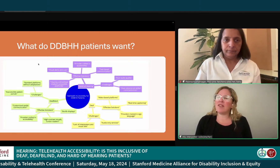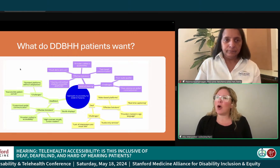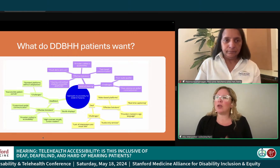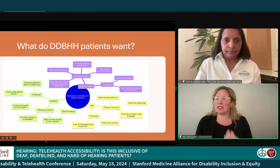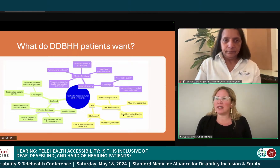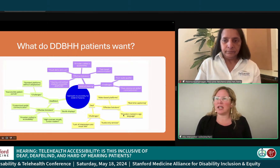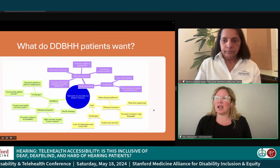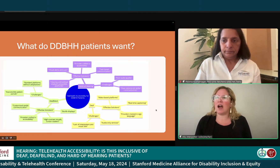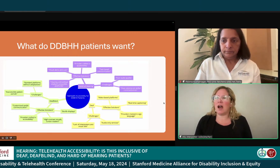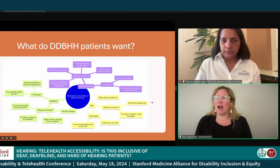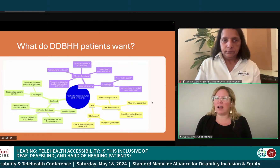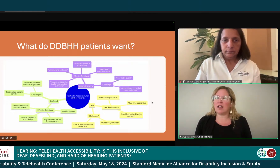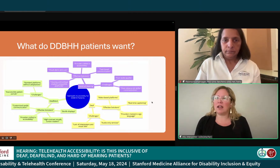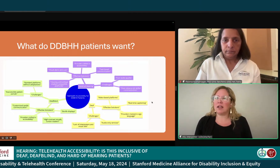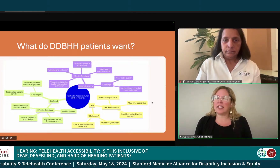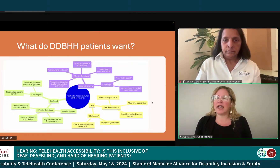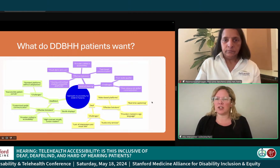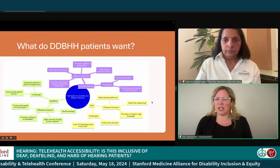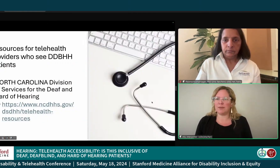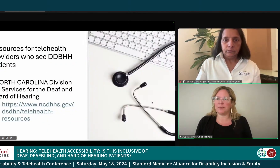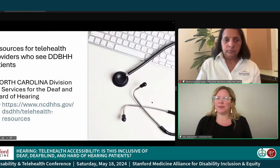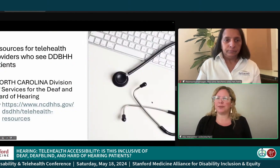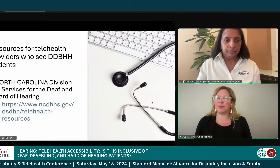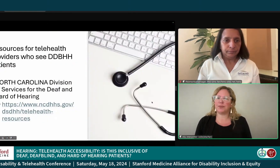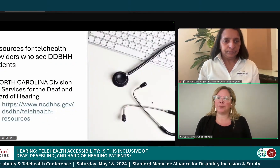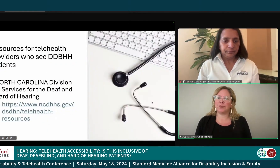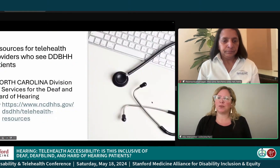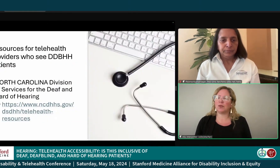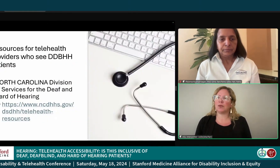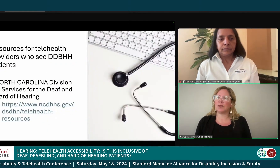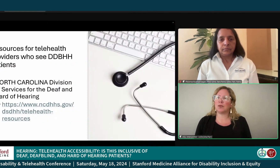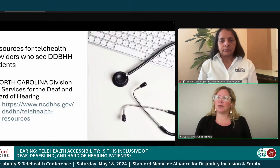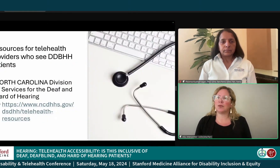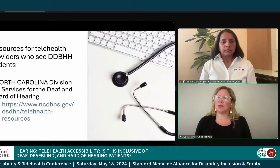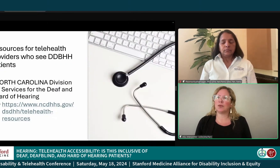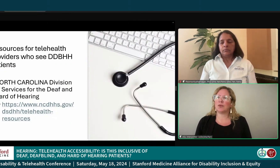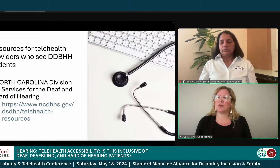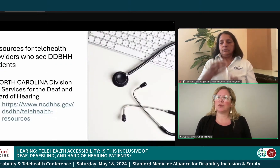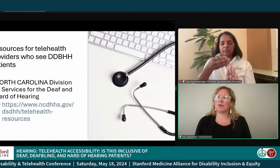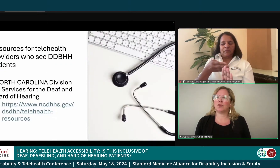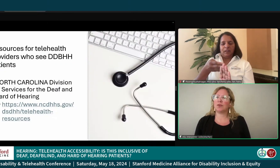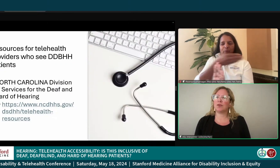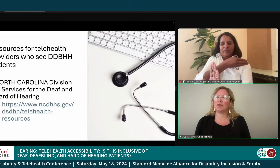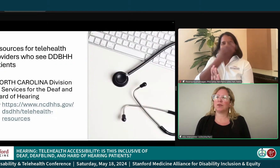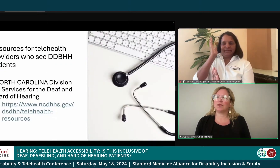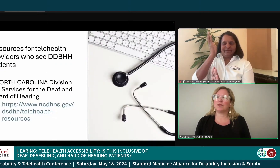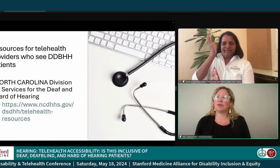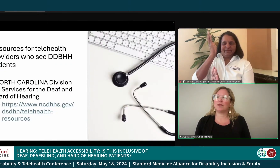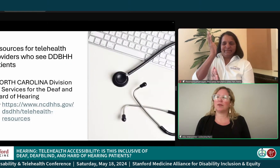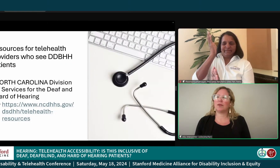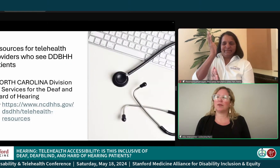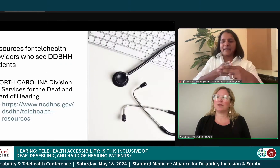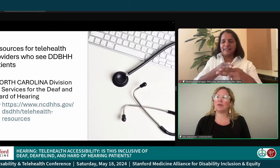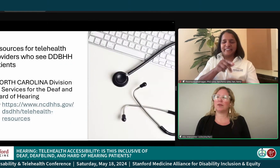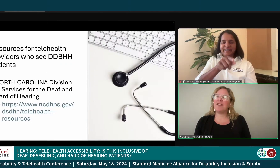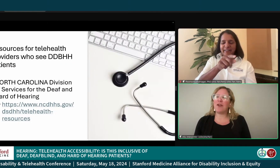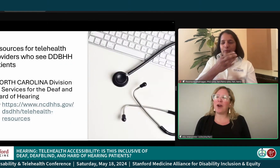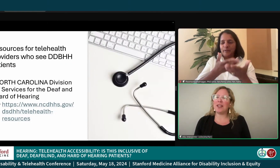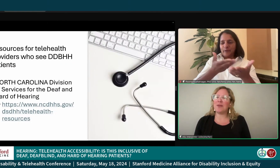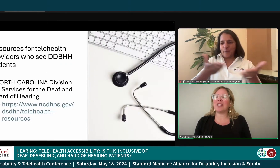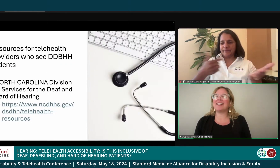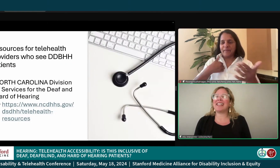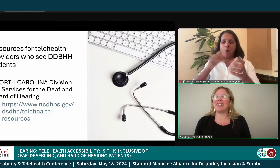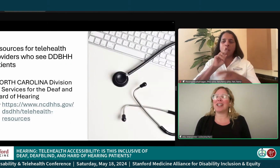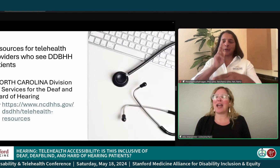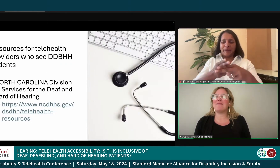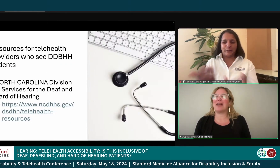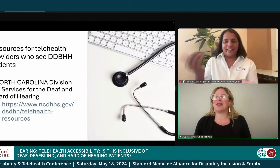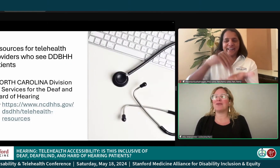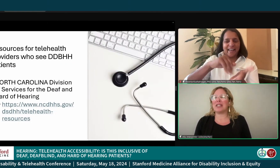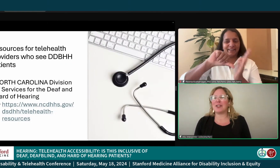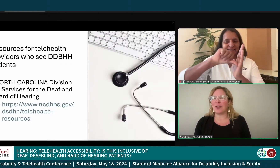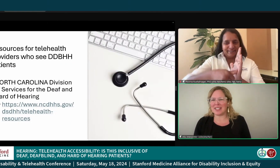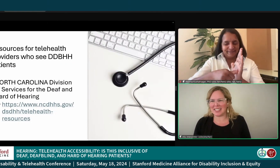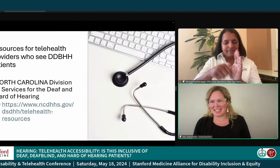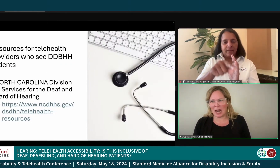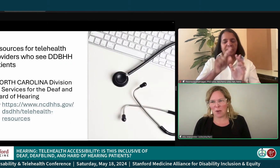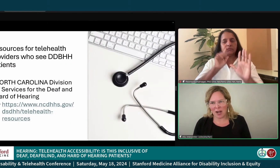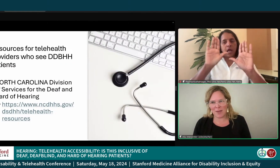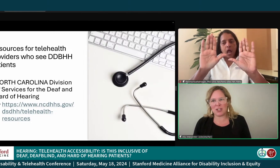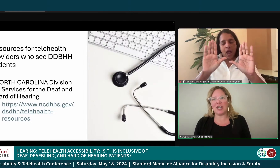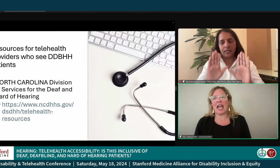an holistic care team. Before in the presentation, I mentioned resources that I wanna mention again